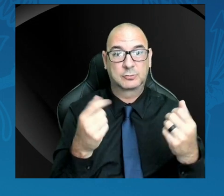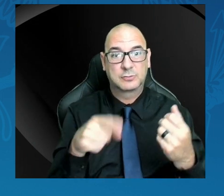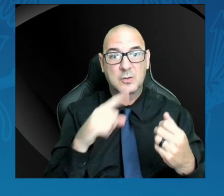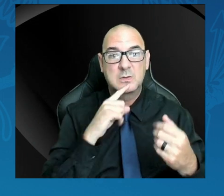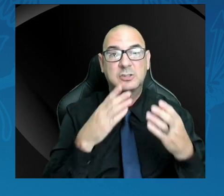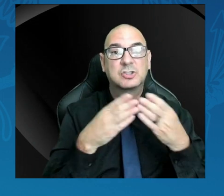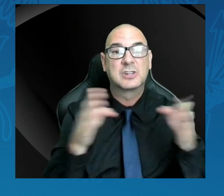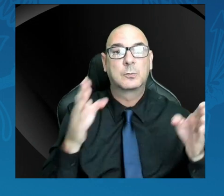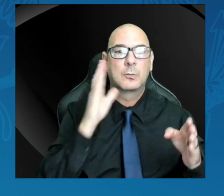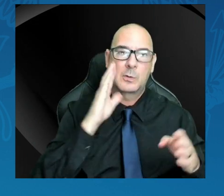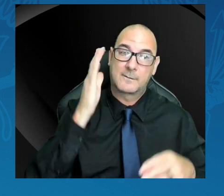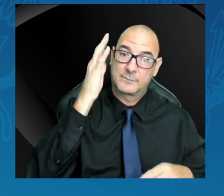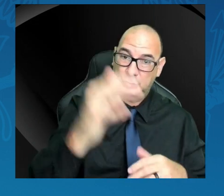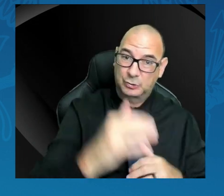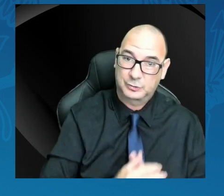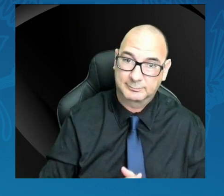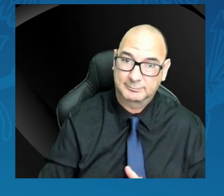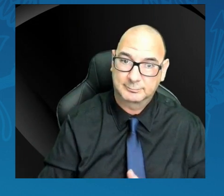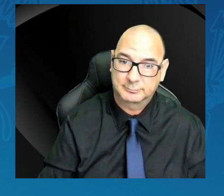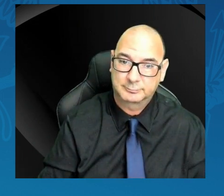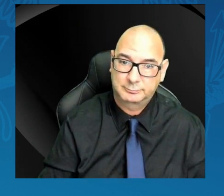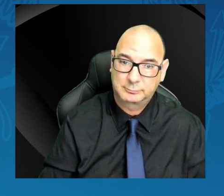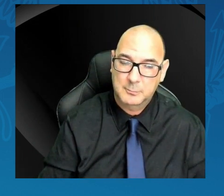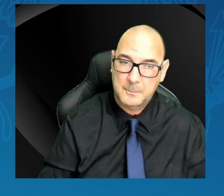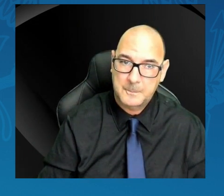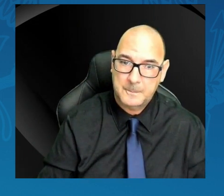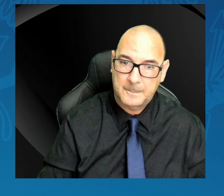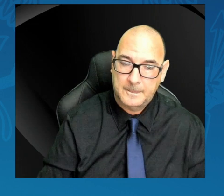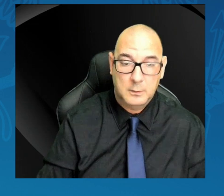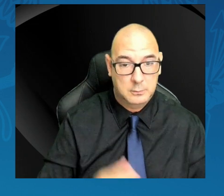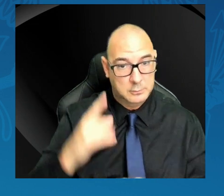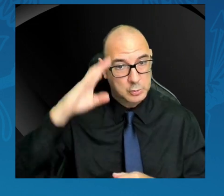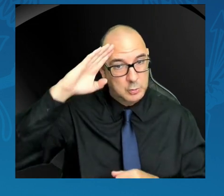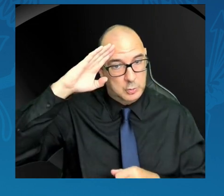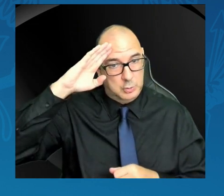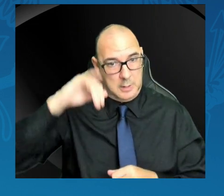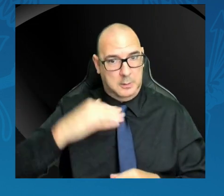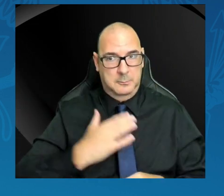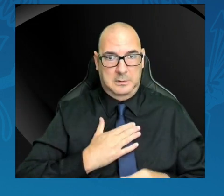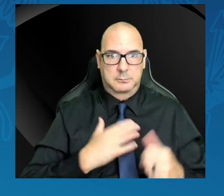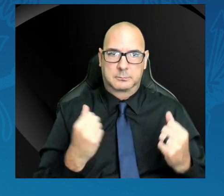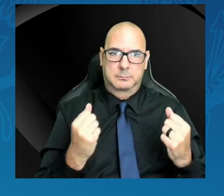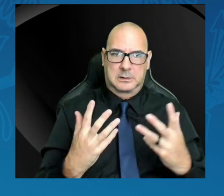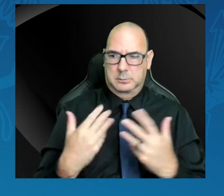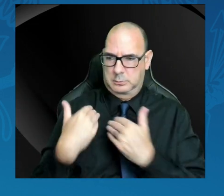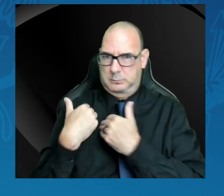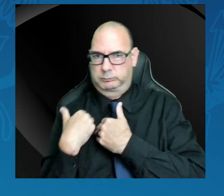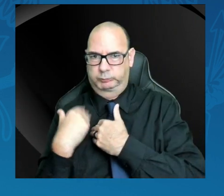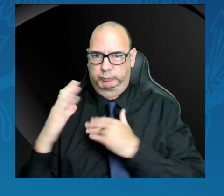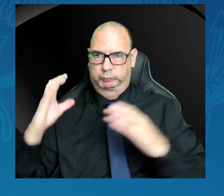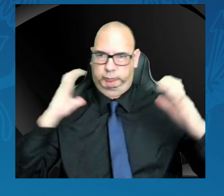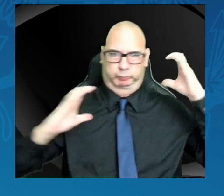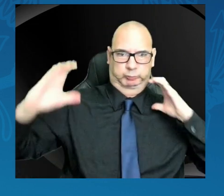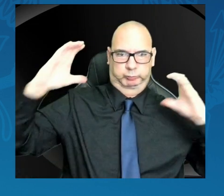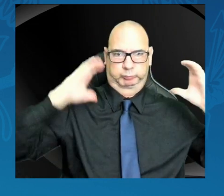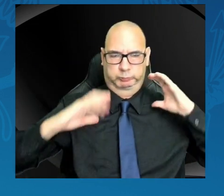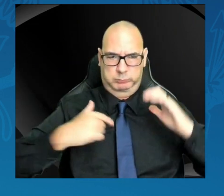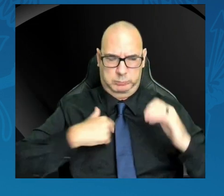You know, I've been among the many things that I do as vice president, meeting with world leaders. I was just earlier today on a call